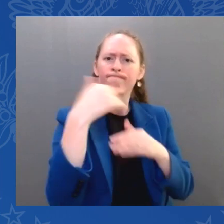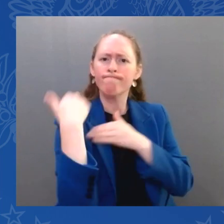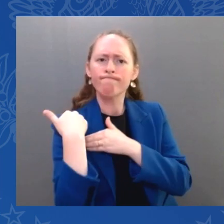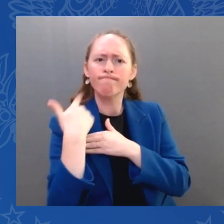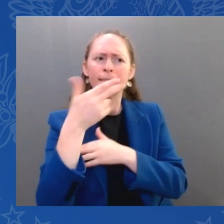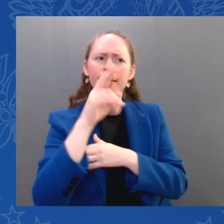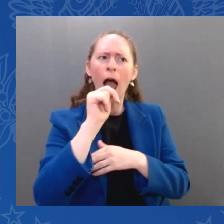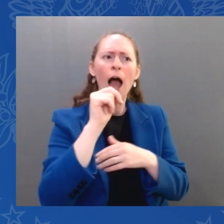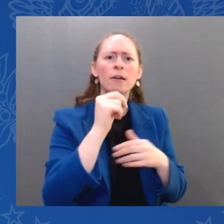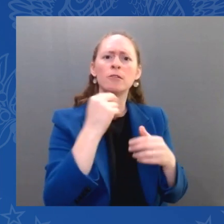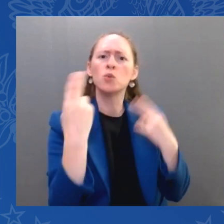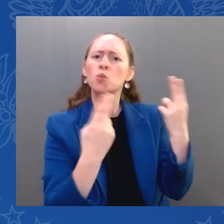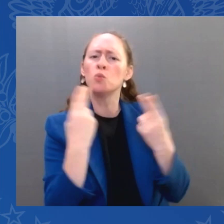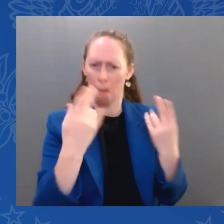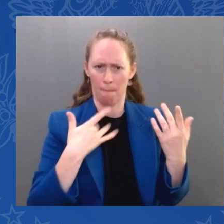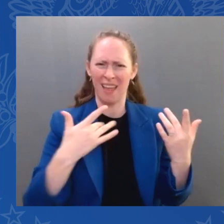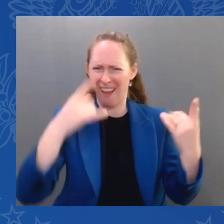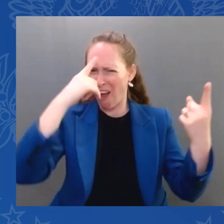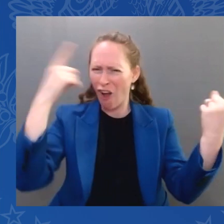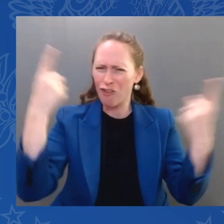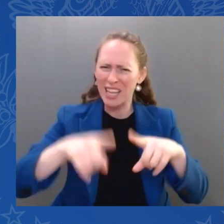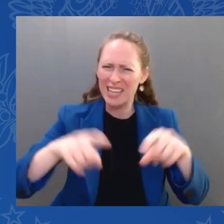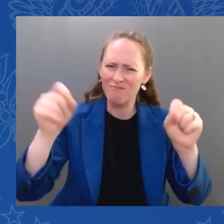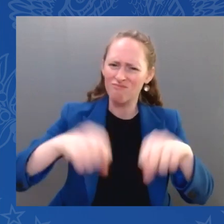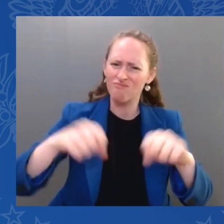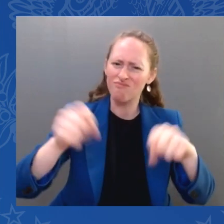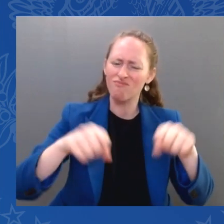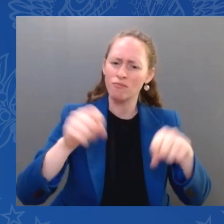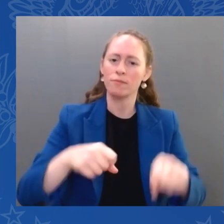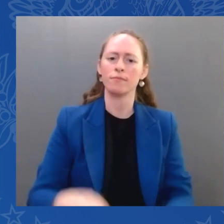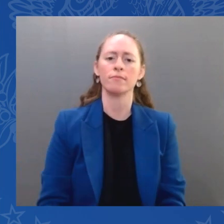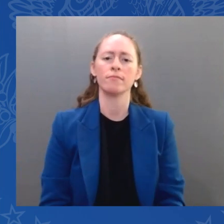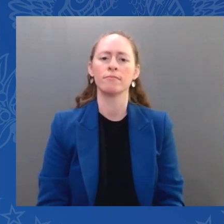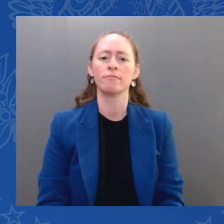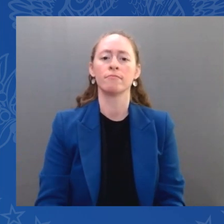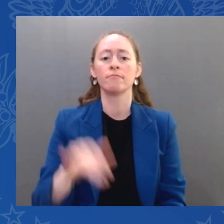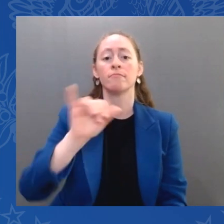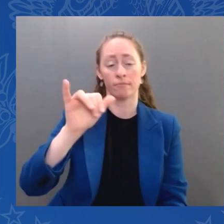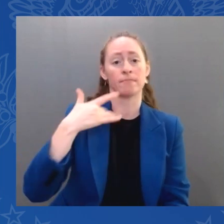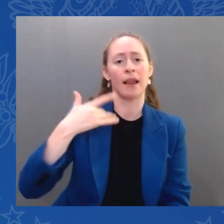And if you don't and something bad happens, you should be held responsible.